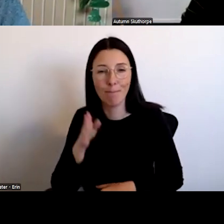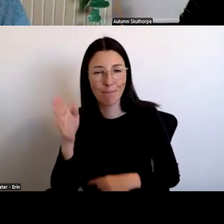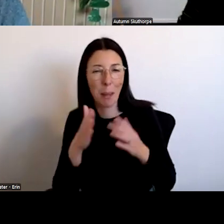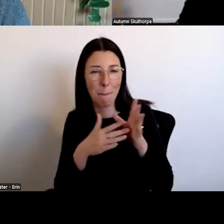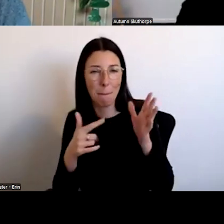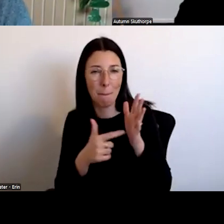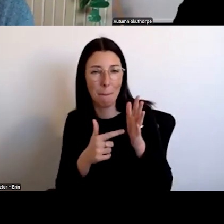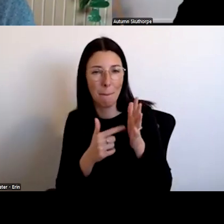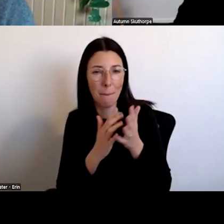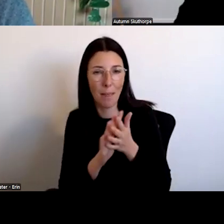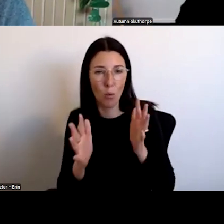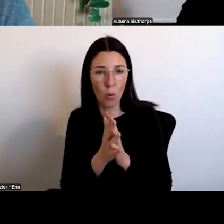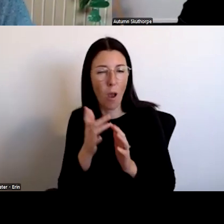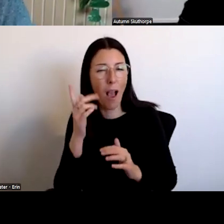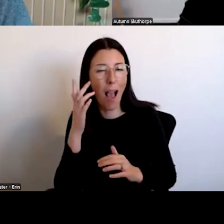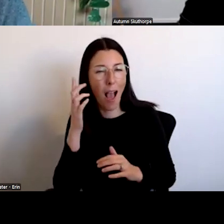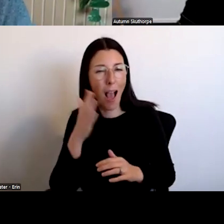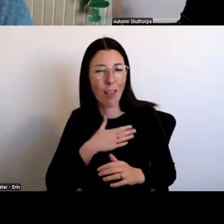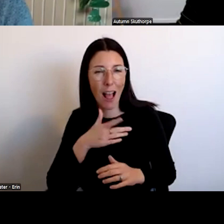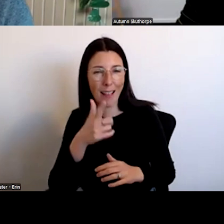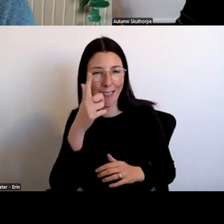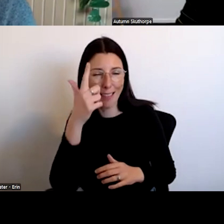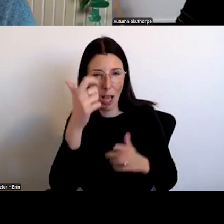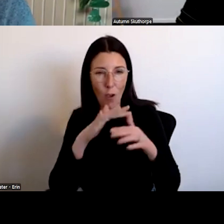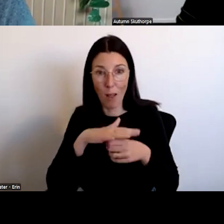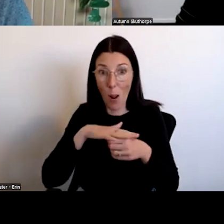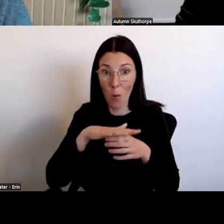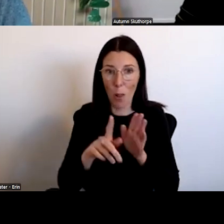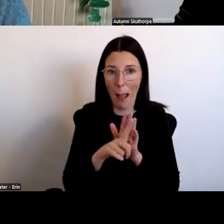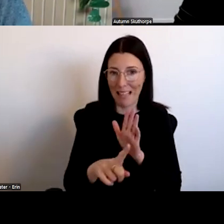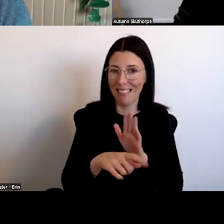local ambassadors. David, Autumn, would either of you like to speak to the investment